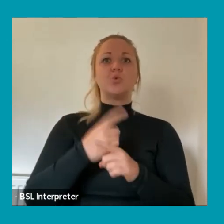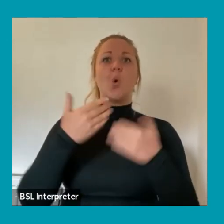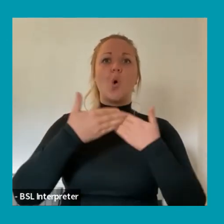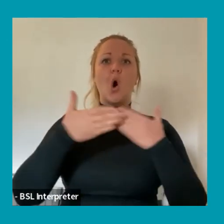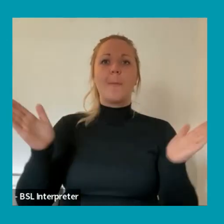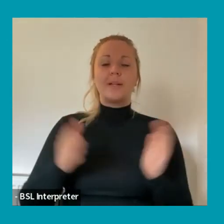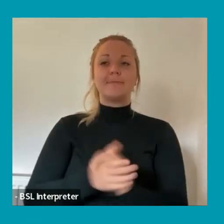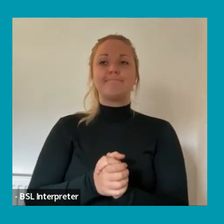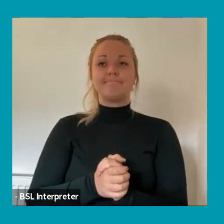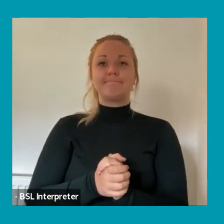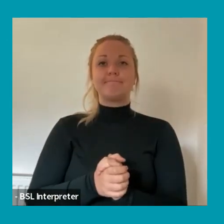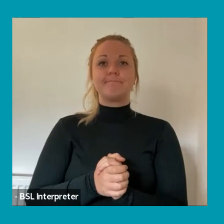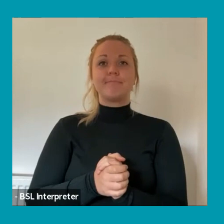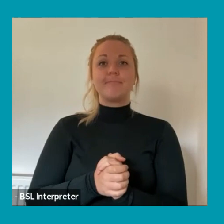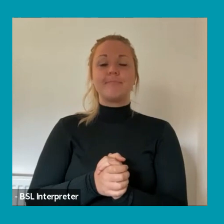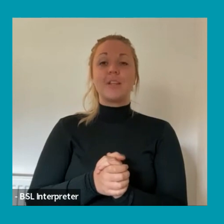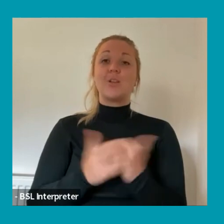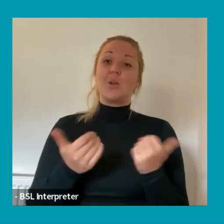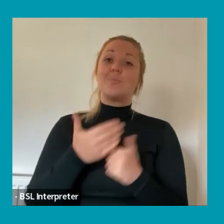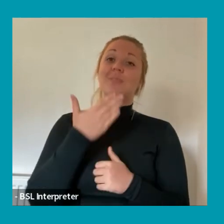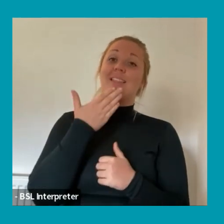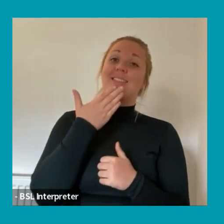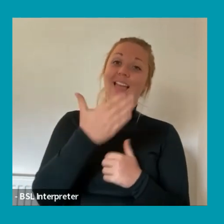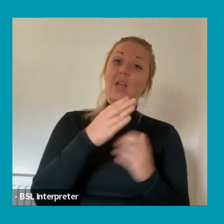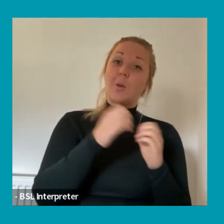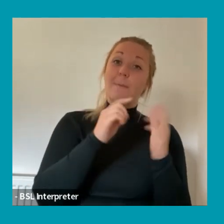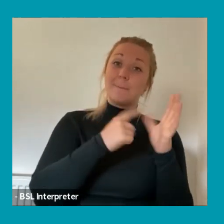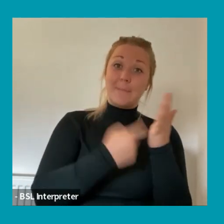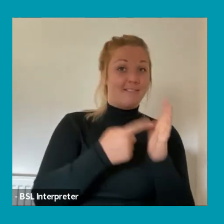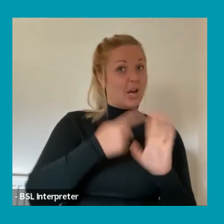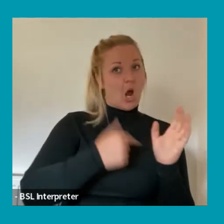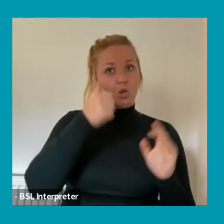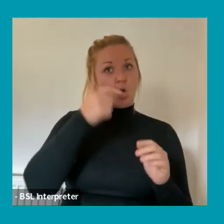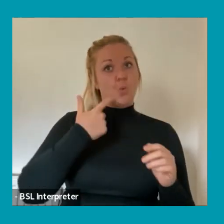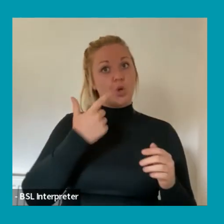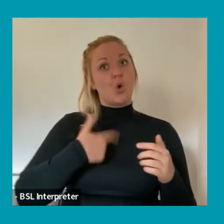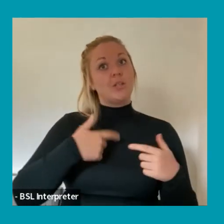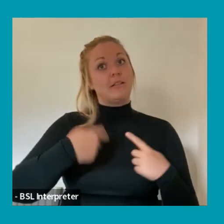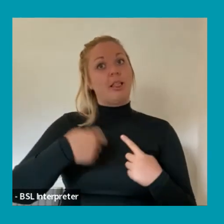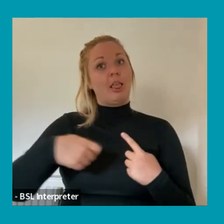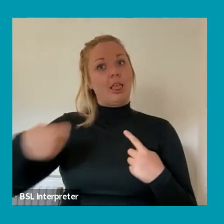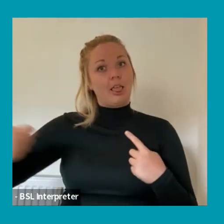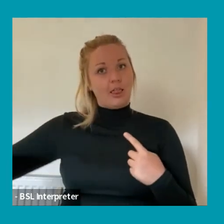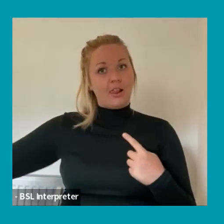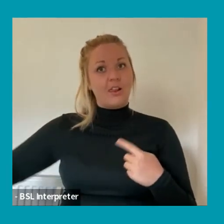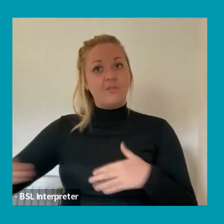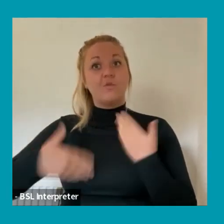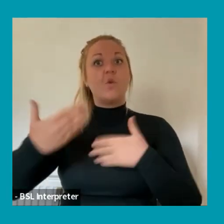So, thank you Barry so much. We could talk about this forever, I know. It is an ongoing subject.